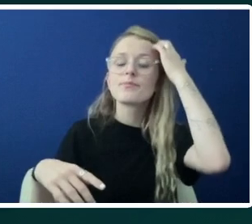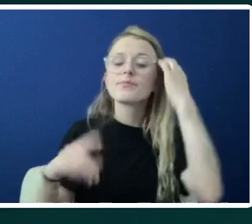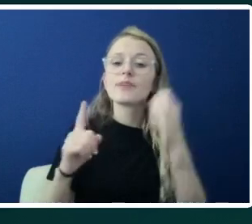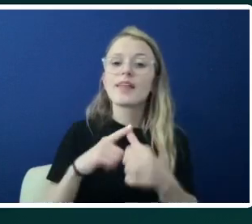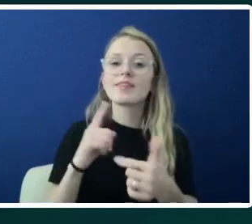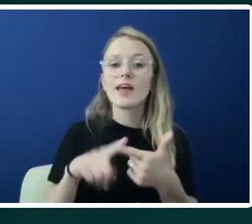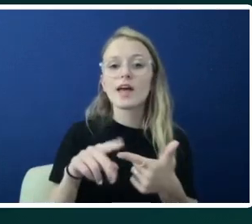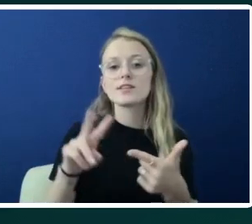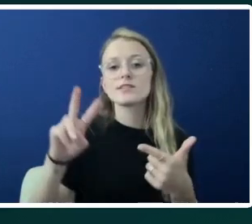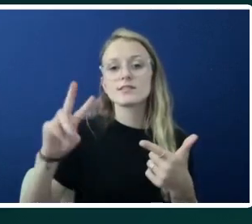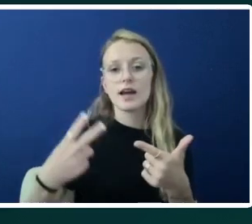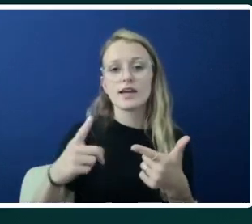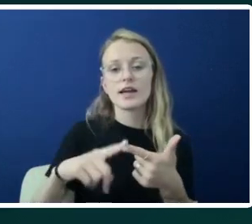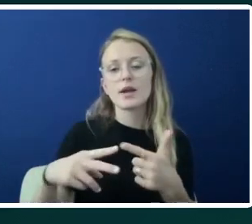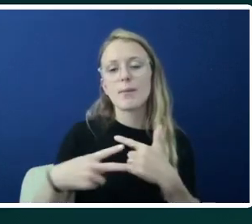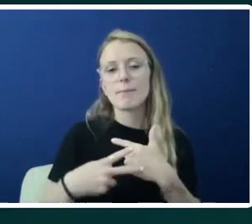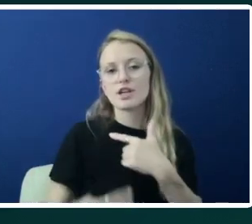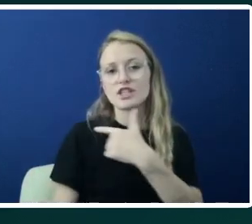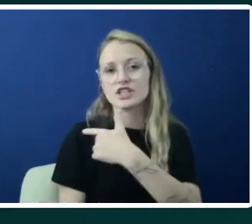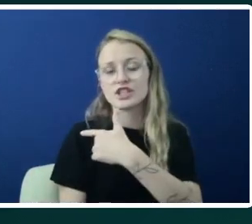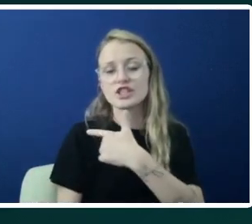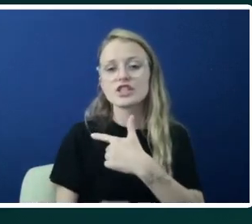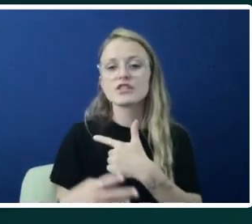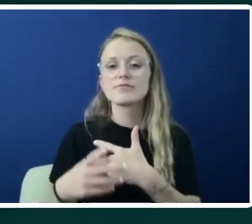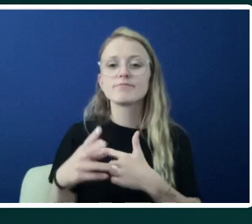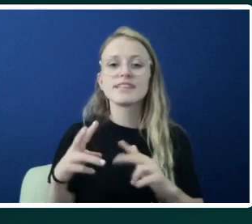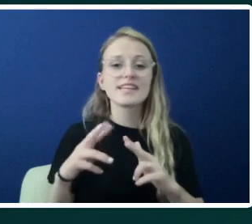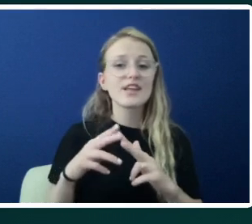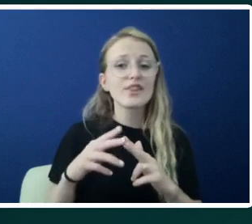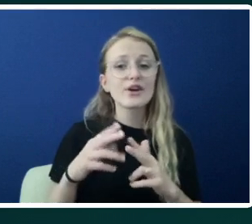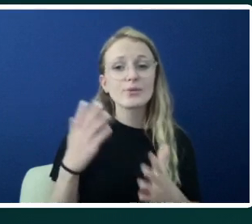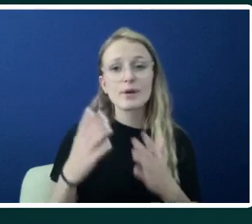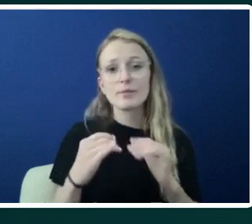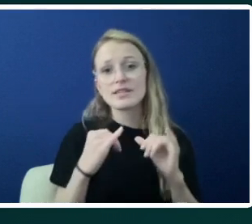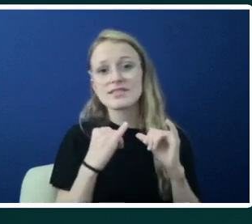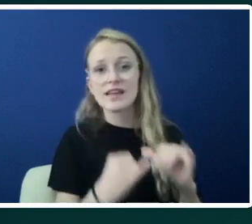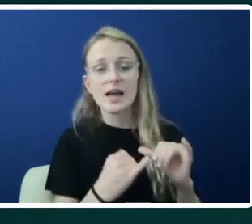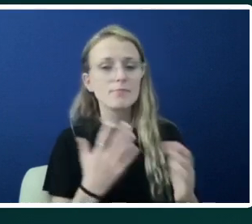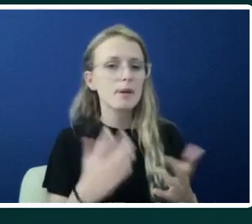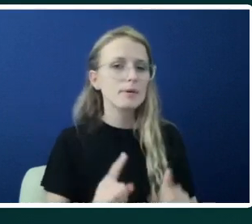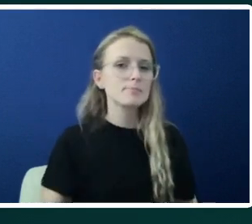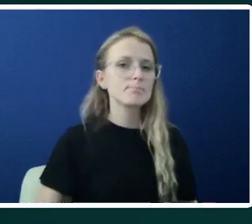part, that bridge, either as something that was similar or something that was different between,